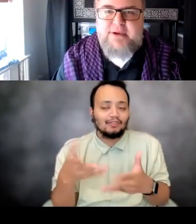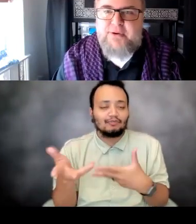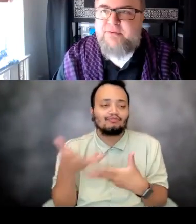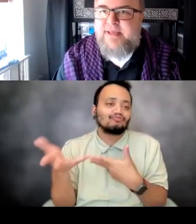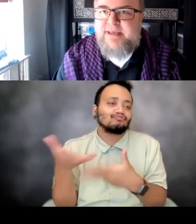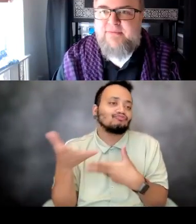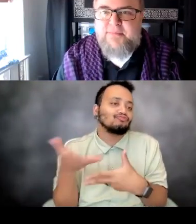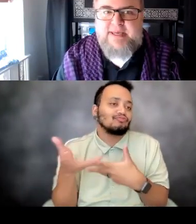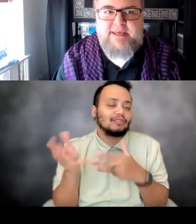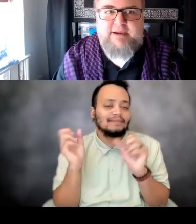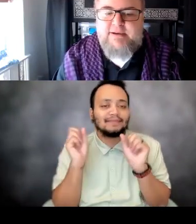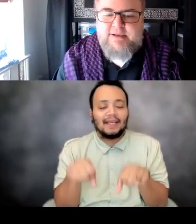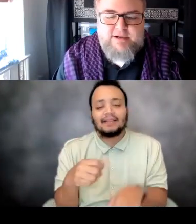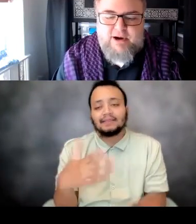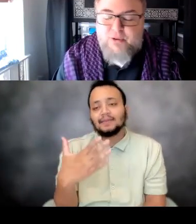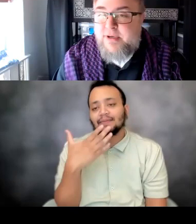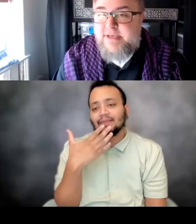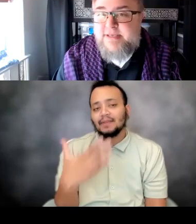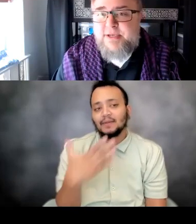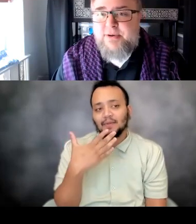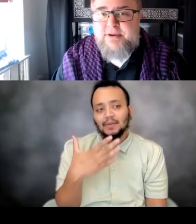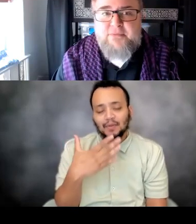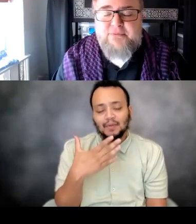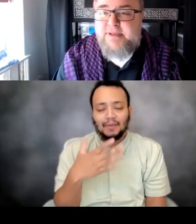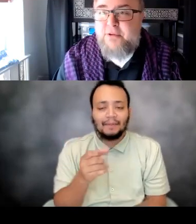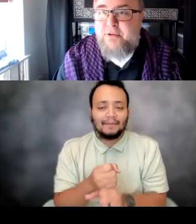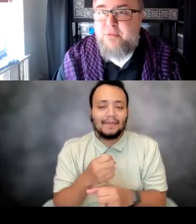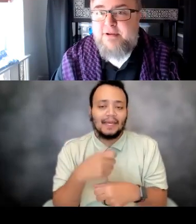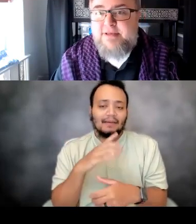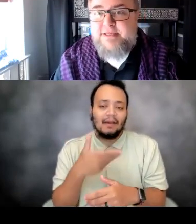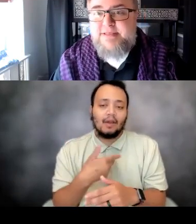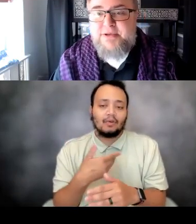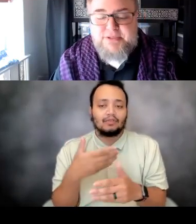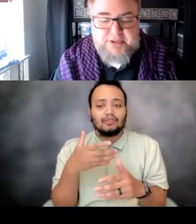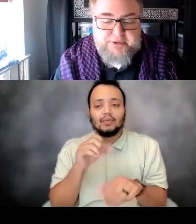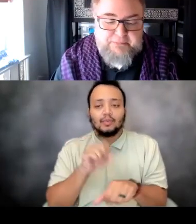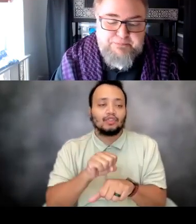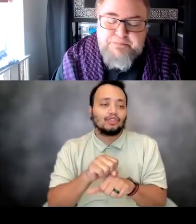so thank you for making our work easier and hopefully your work easier too.